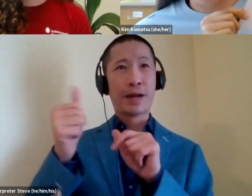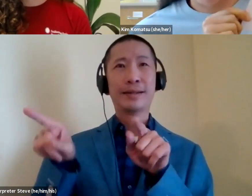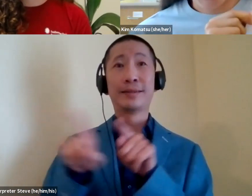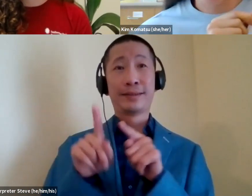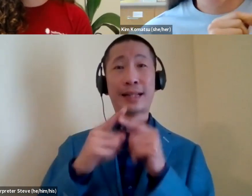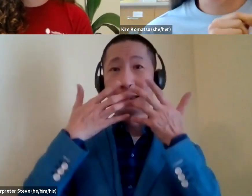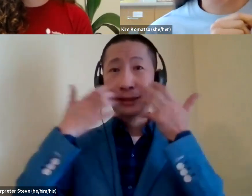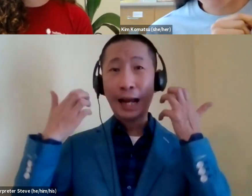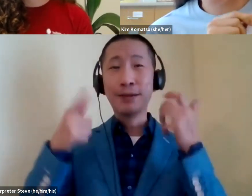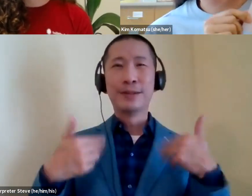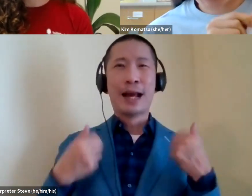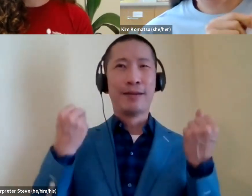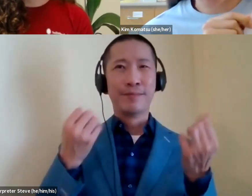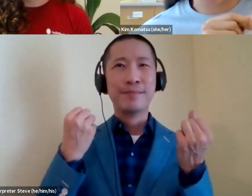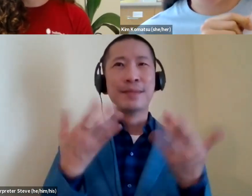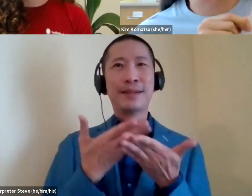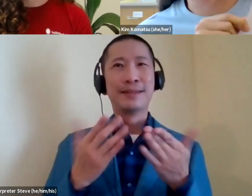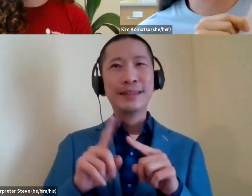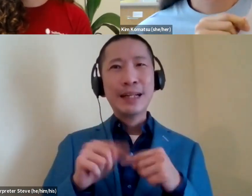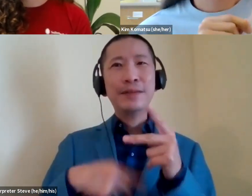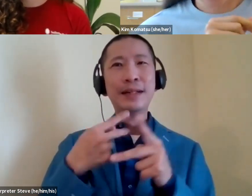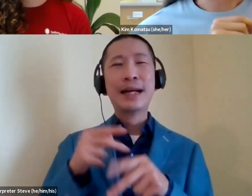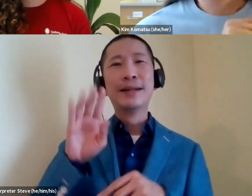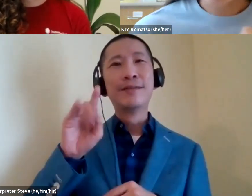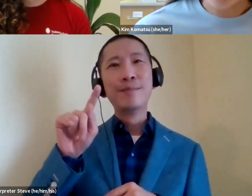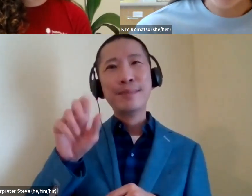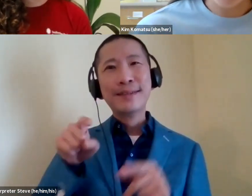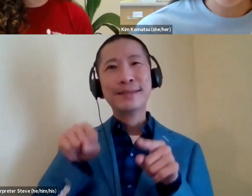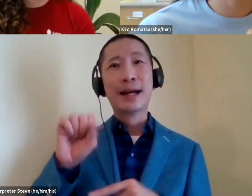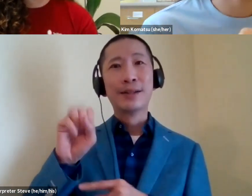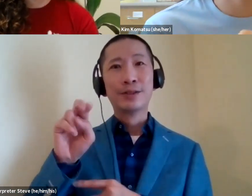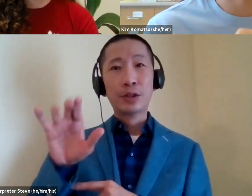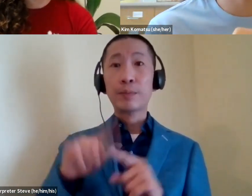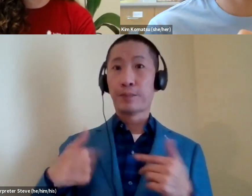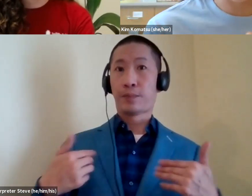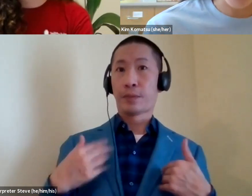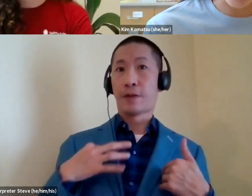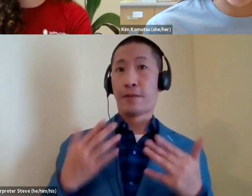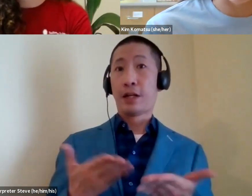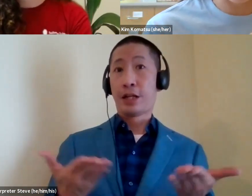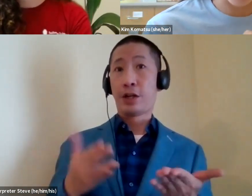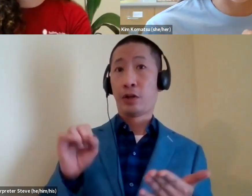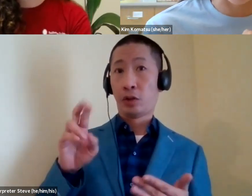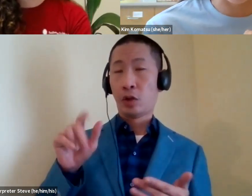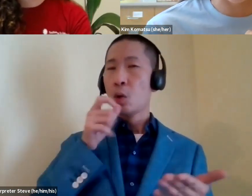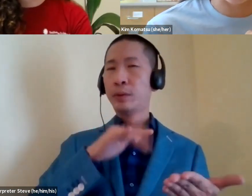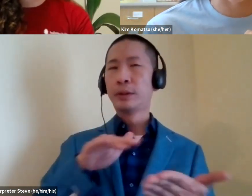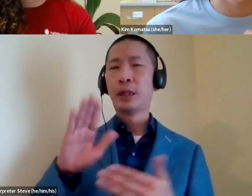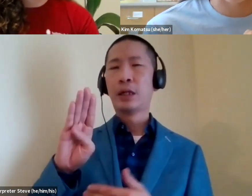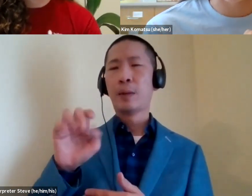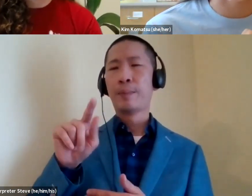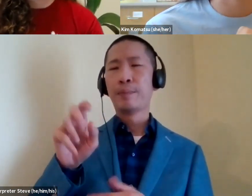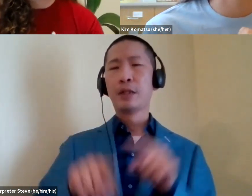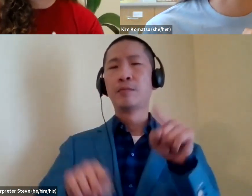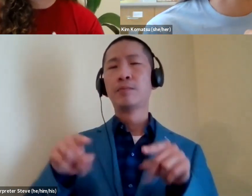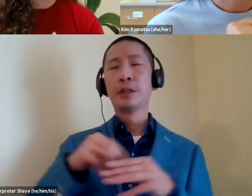Kim Komatsu (she/her): So we have lots and lots of these specific beatles at SERC but we actually have a volunteer here at SERC who's been looking at beetle diversity in our forest and he has found